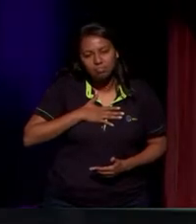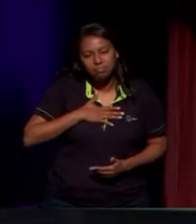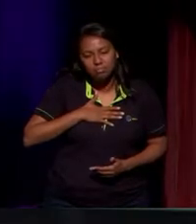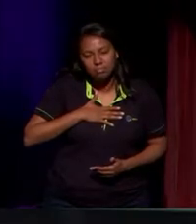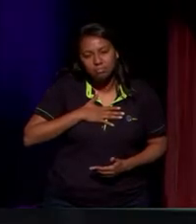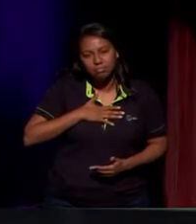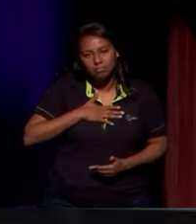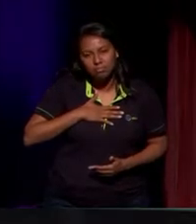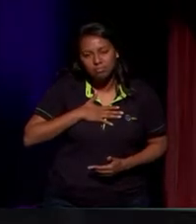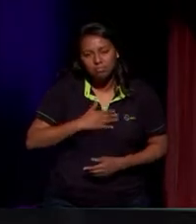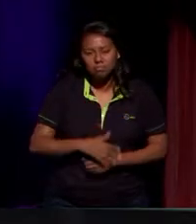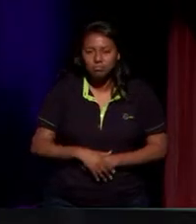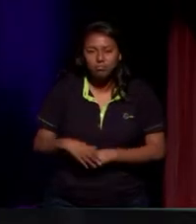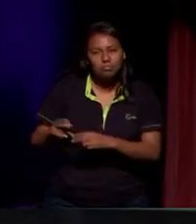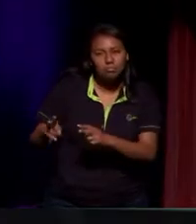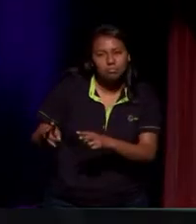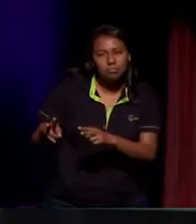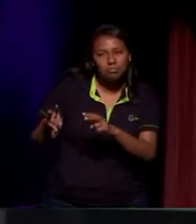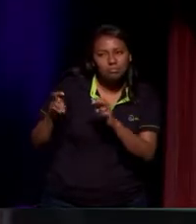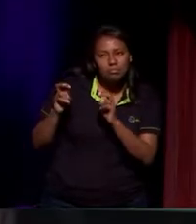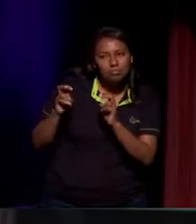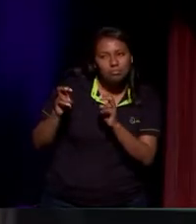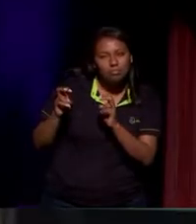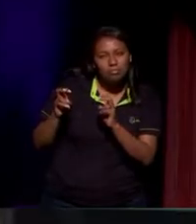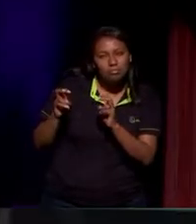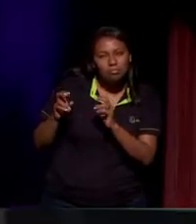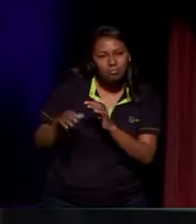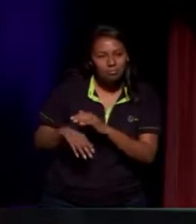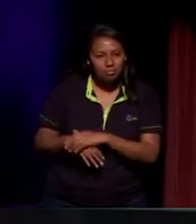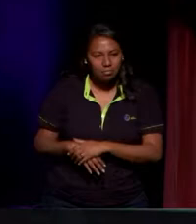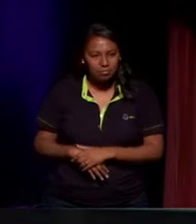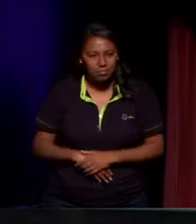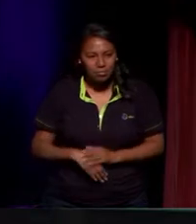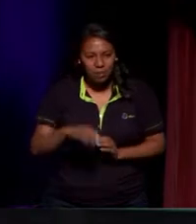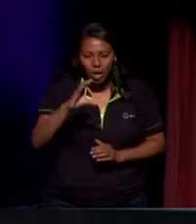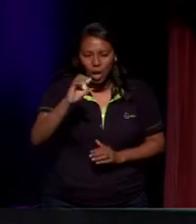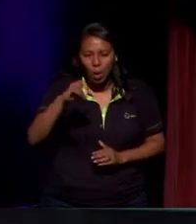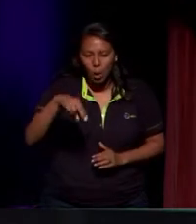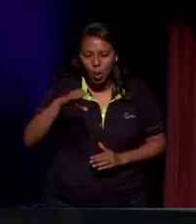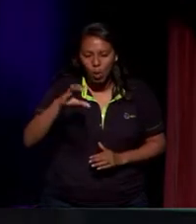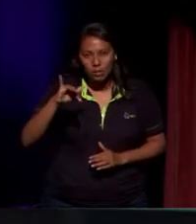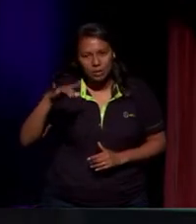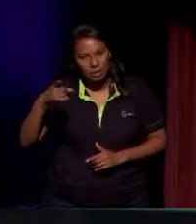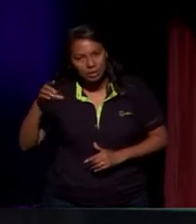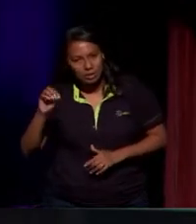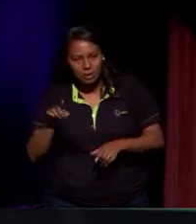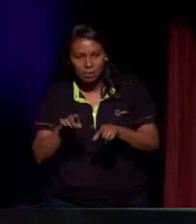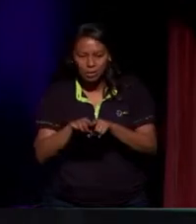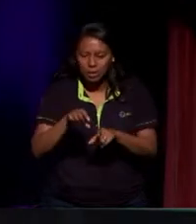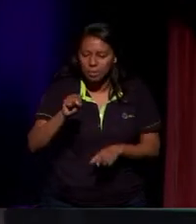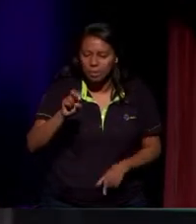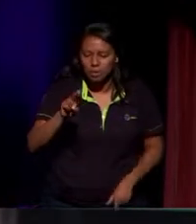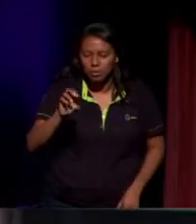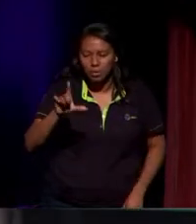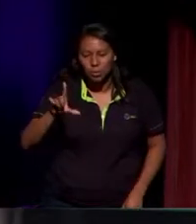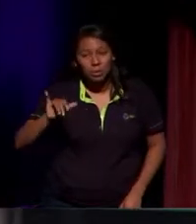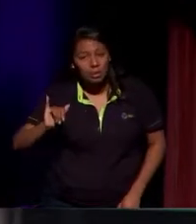I heard the quote to Conceição Evaristo, Sueli Carneiro,